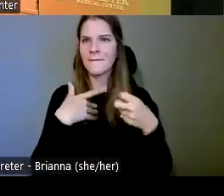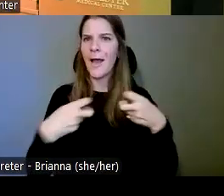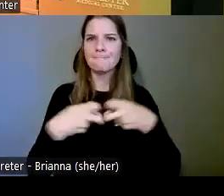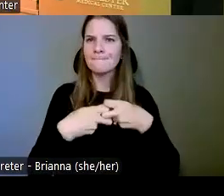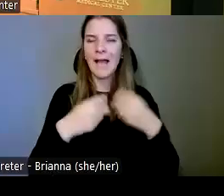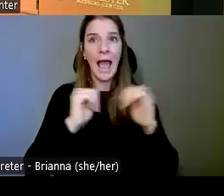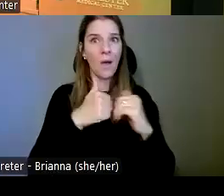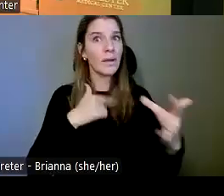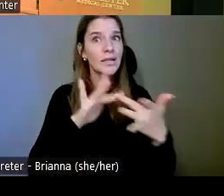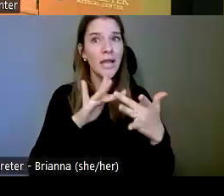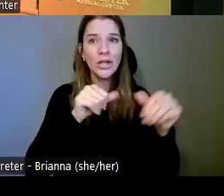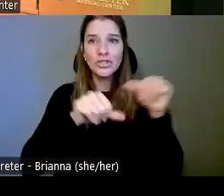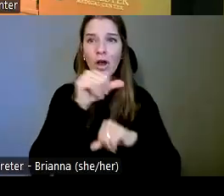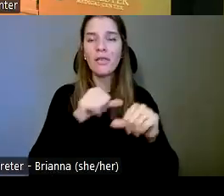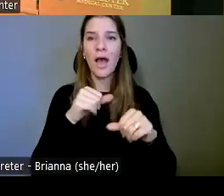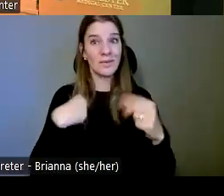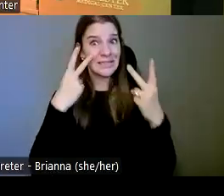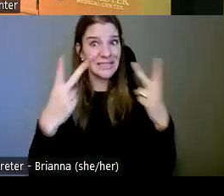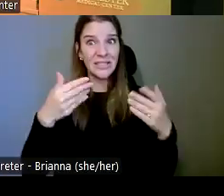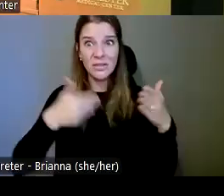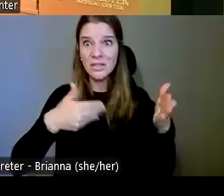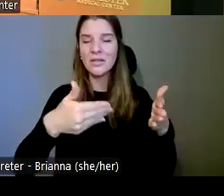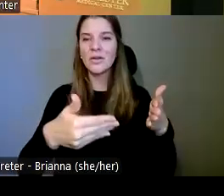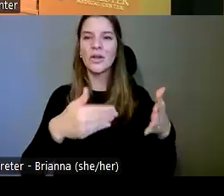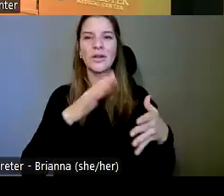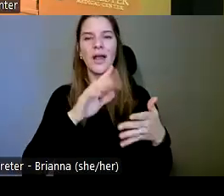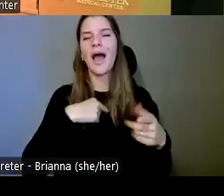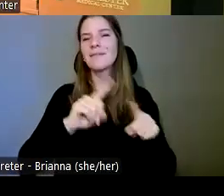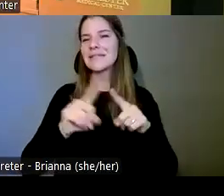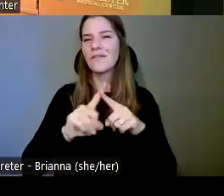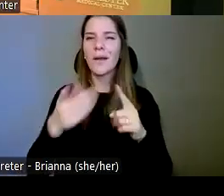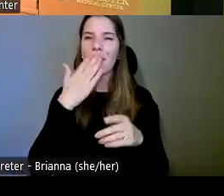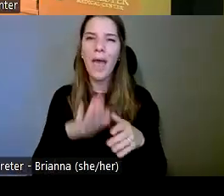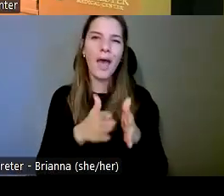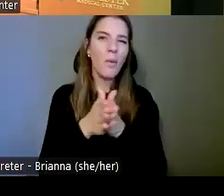one another are sort of attributing sort of bad motives and seeing the other person as the enemy.